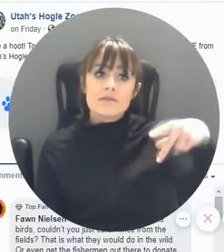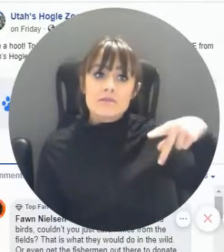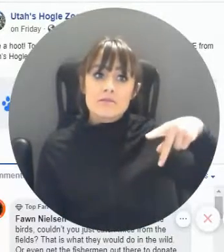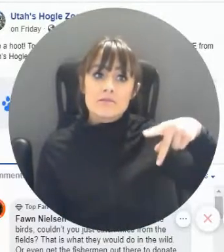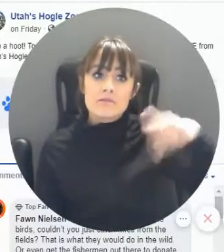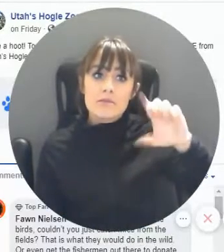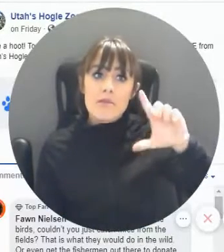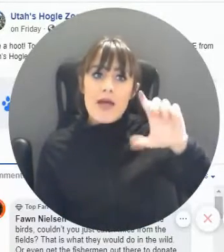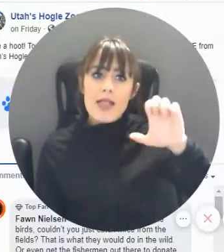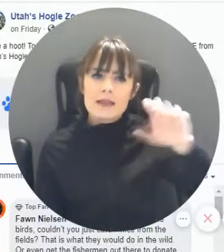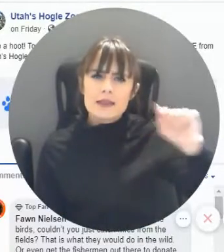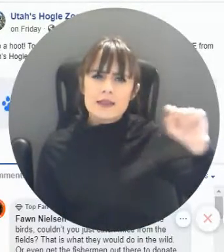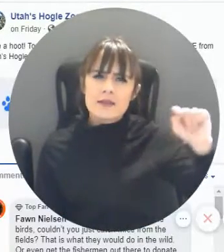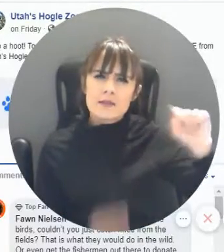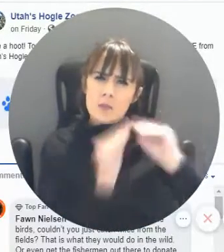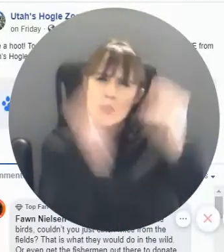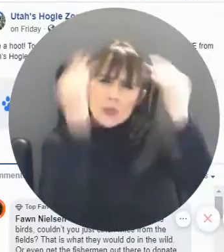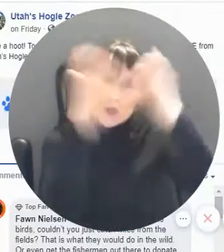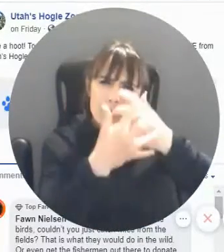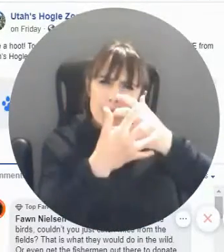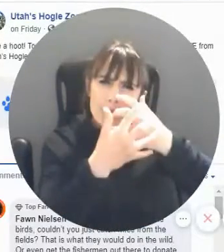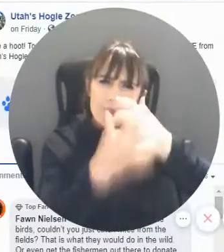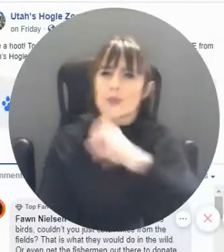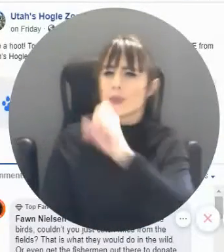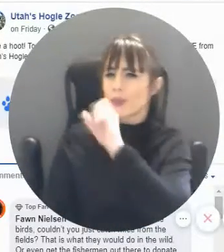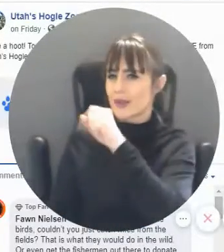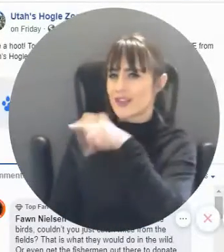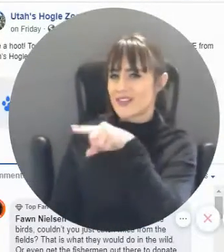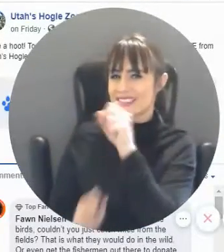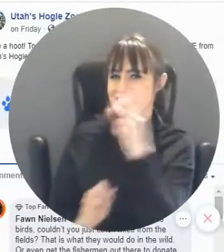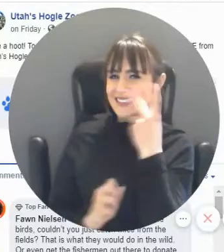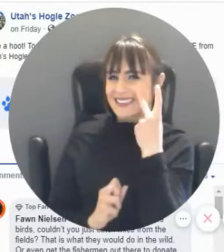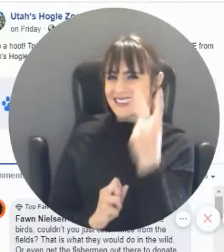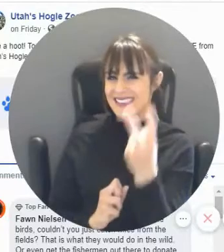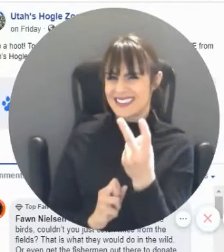Autumn: Yeah so you can kind of see those delicious little slime bubbles.